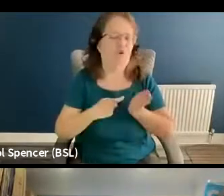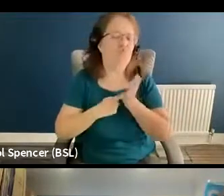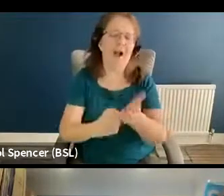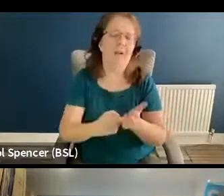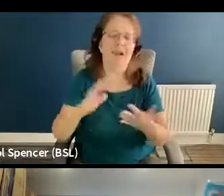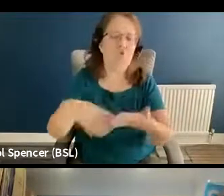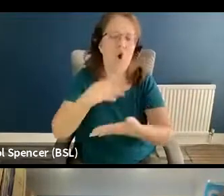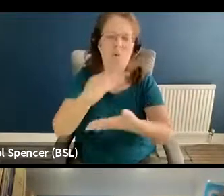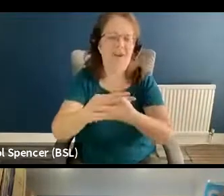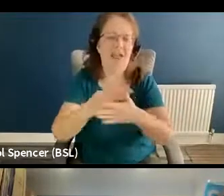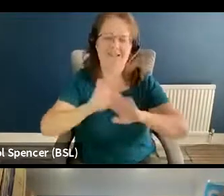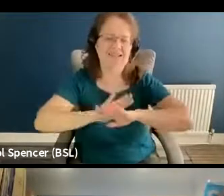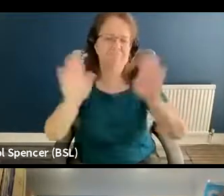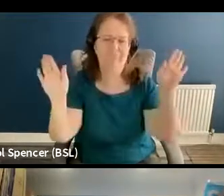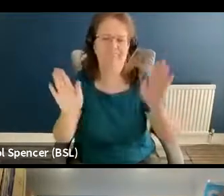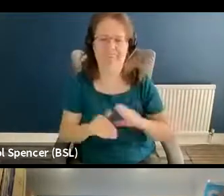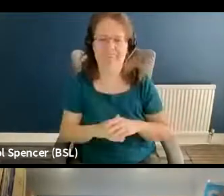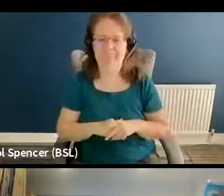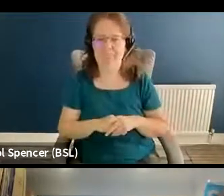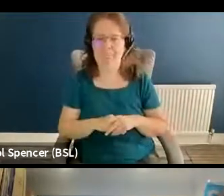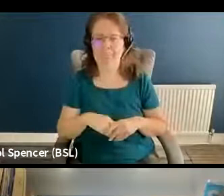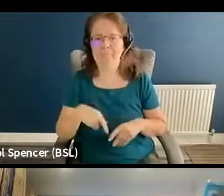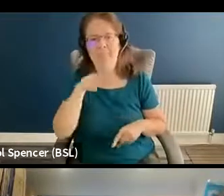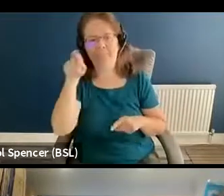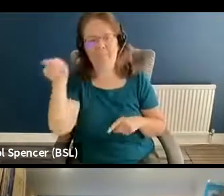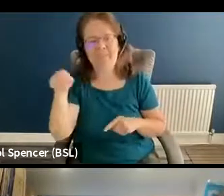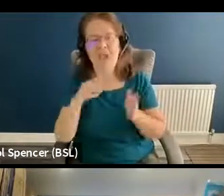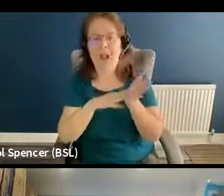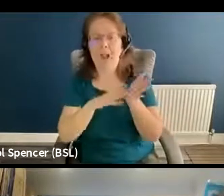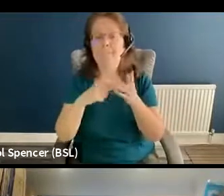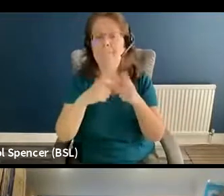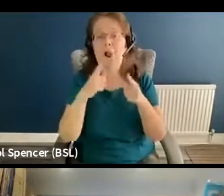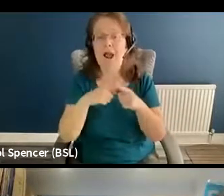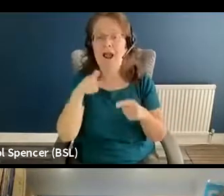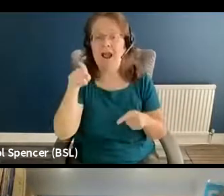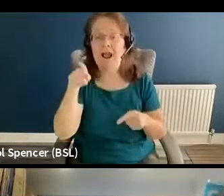So yes on overlays, but you actually have two parts to your question. And so I'm going to answer